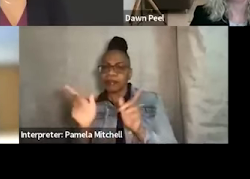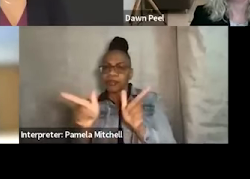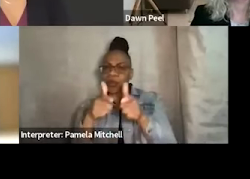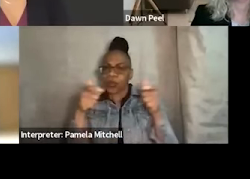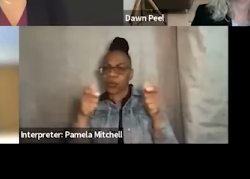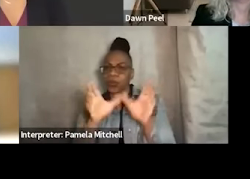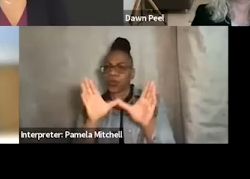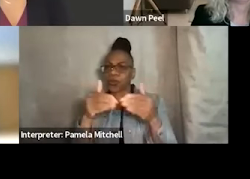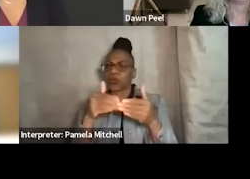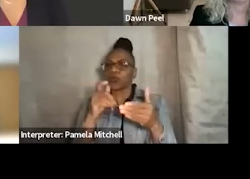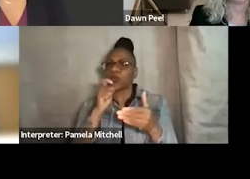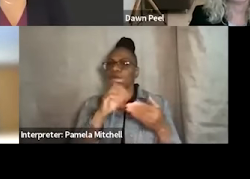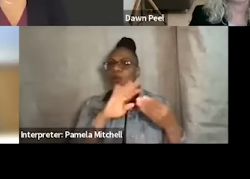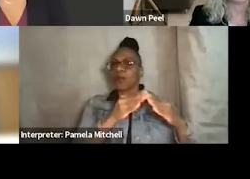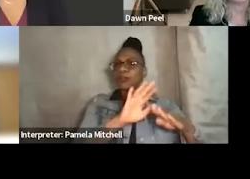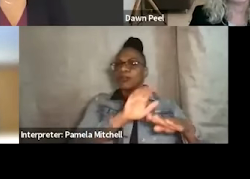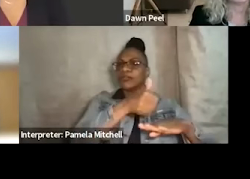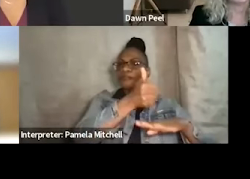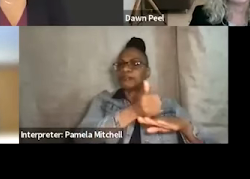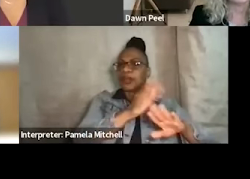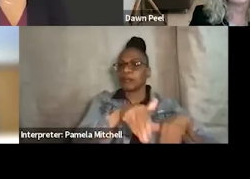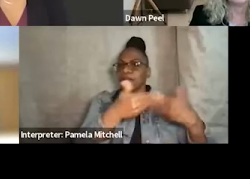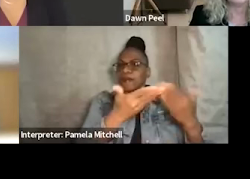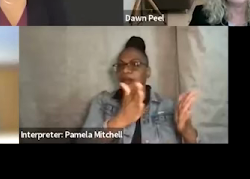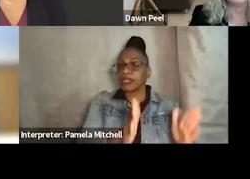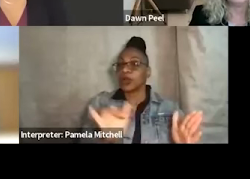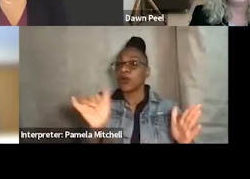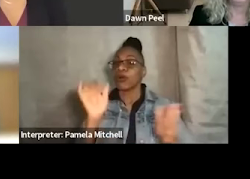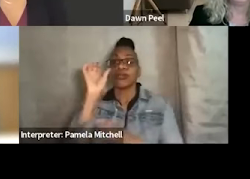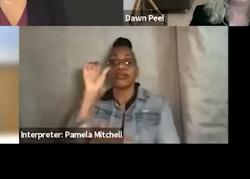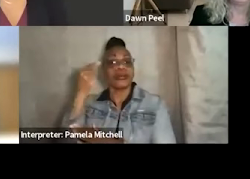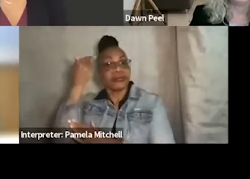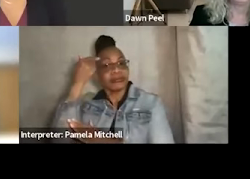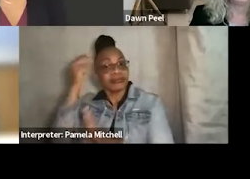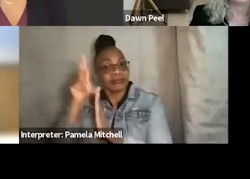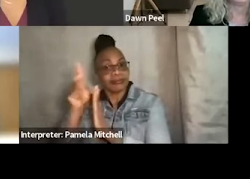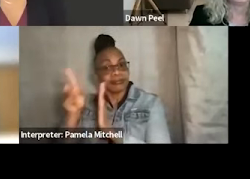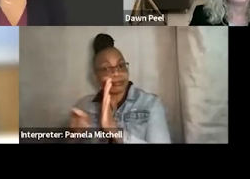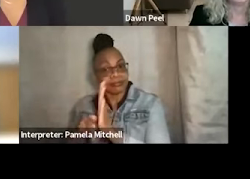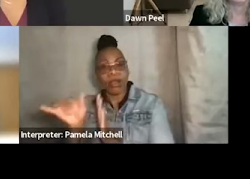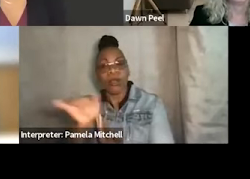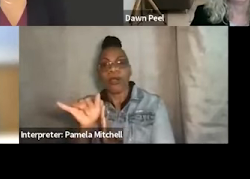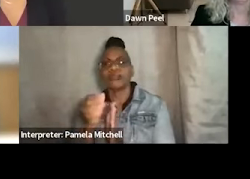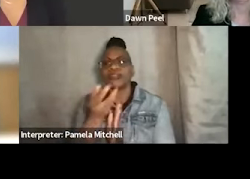are community-based providers and government and policy. We also have a number of you from law enforcement,